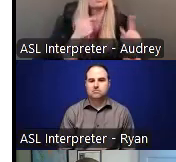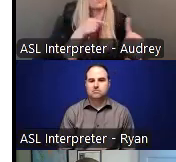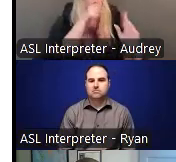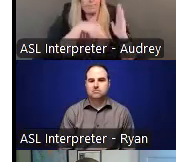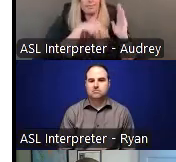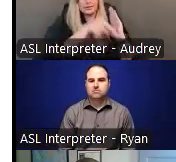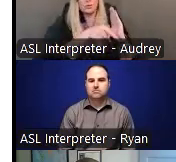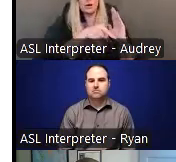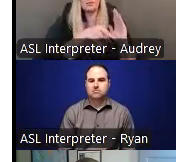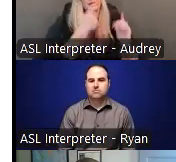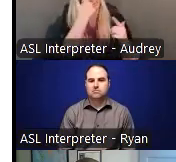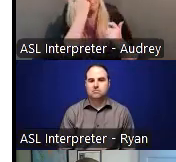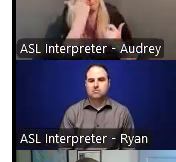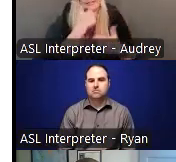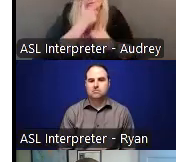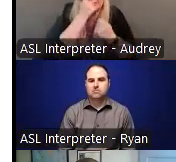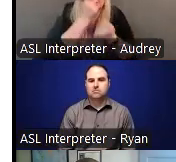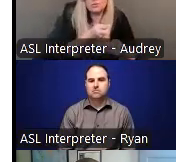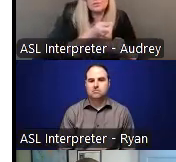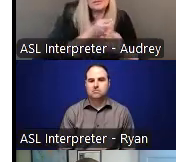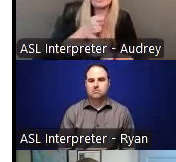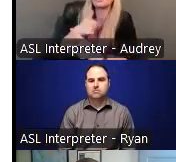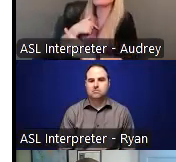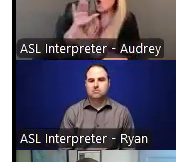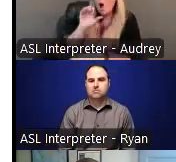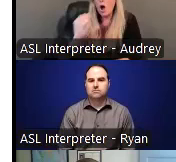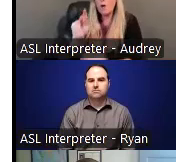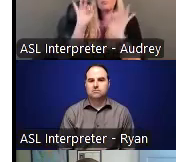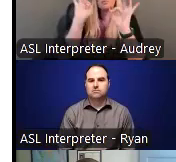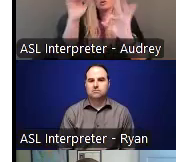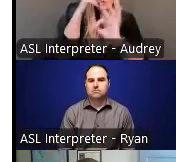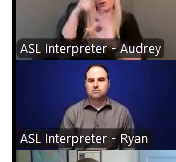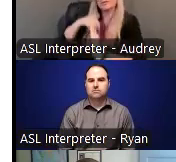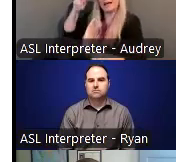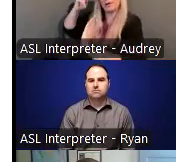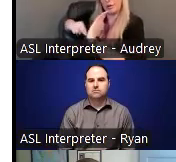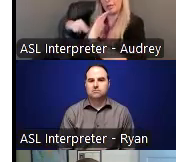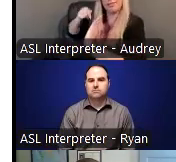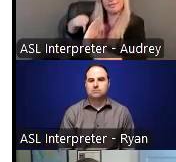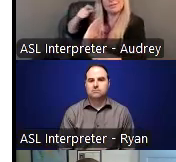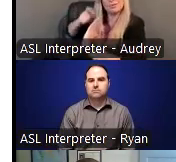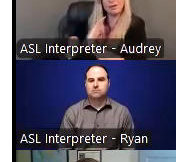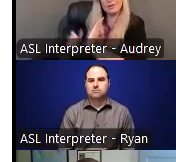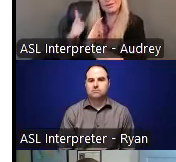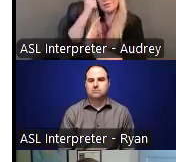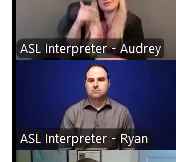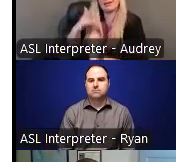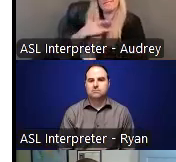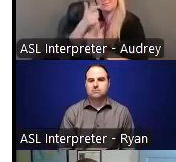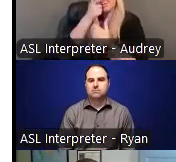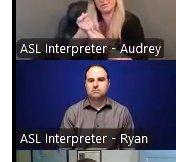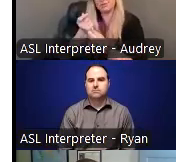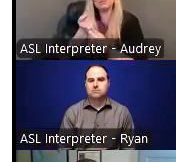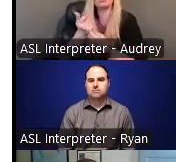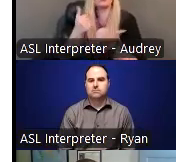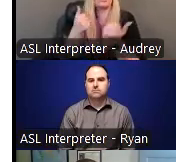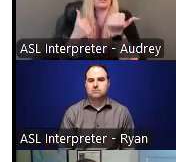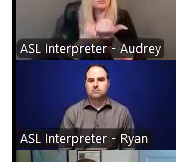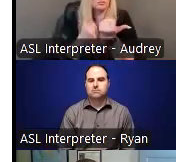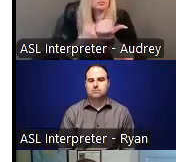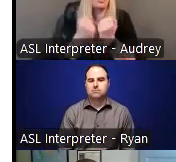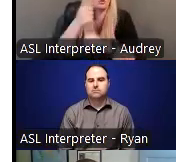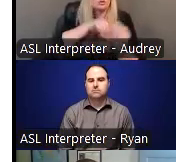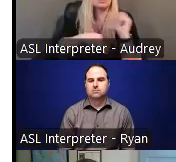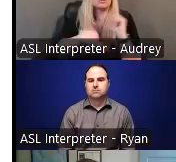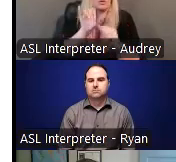my interest and just sort of helped and supported each other in that way. Each sort of carrying a